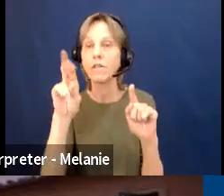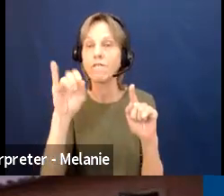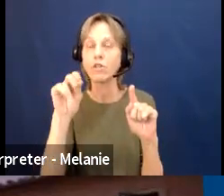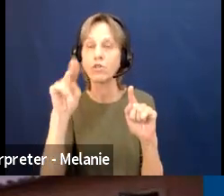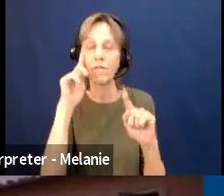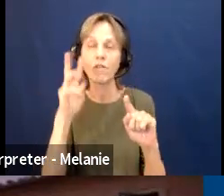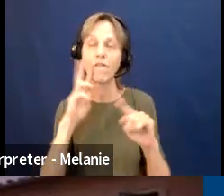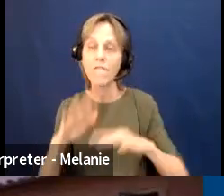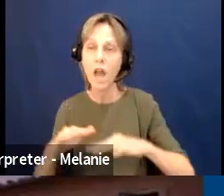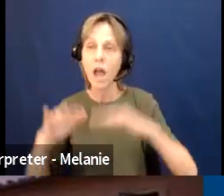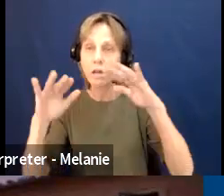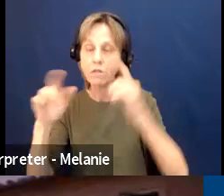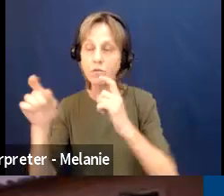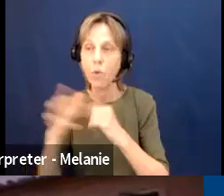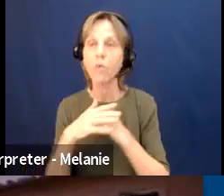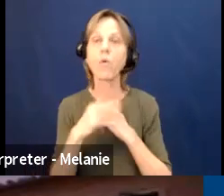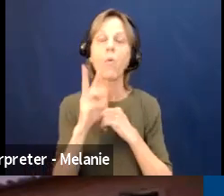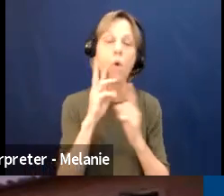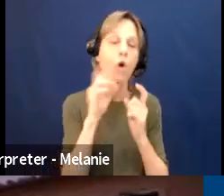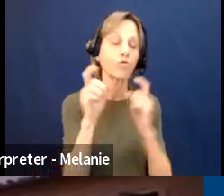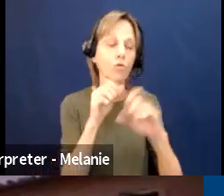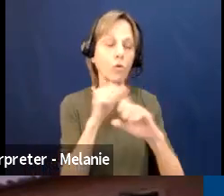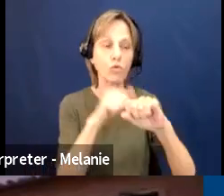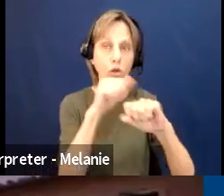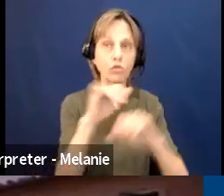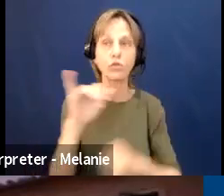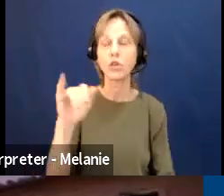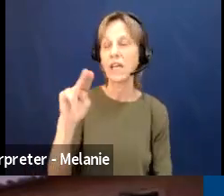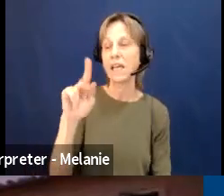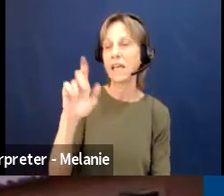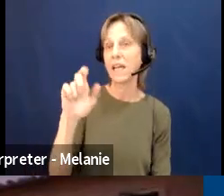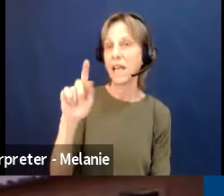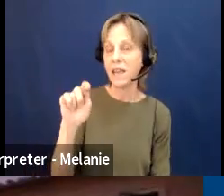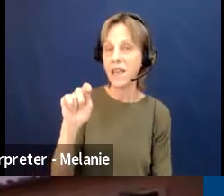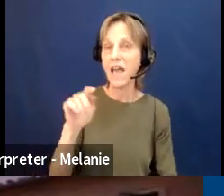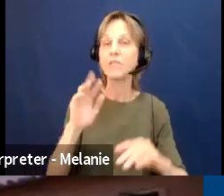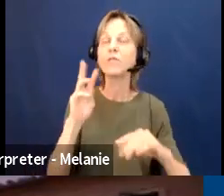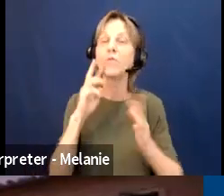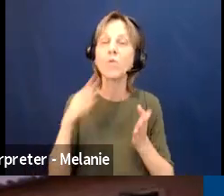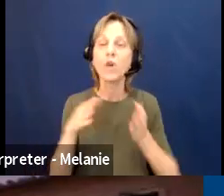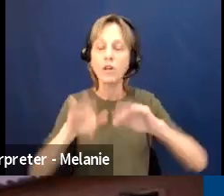structures inlets stream bank stabilization a number of other projects and stuff like that and